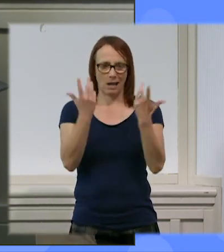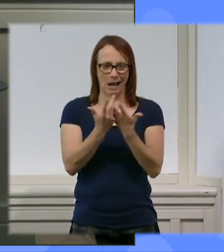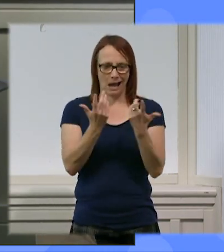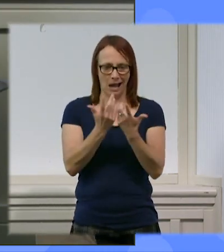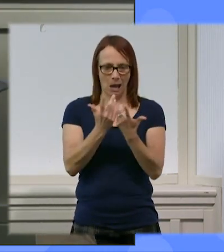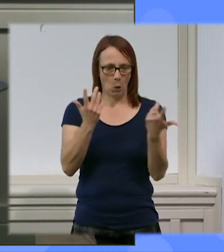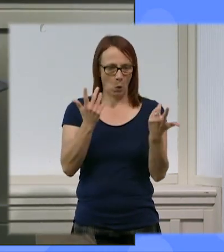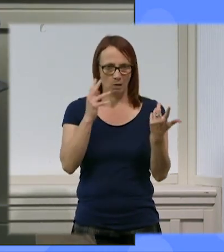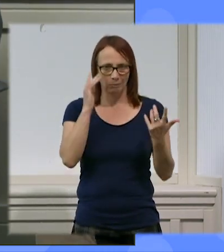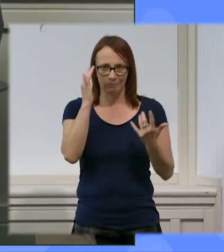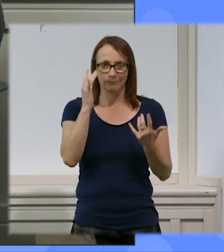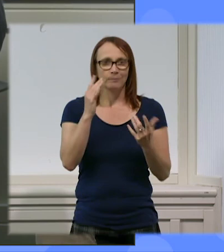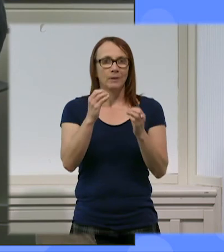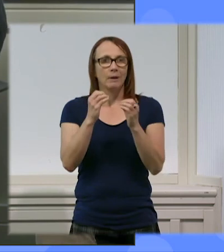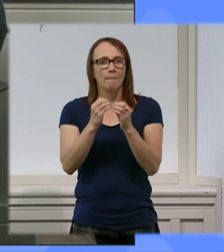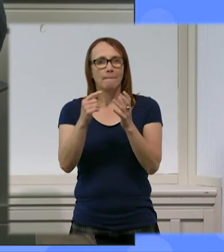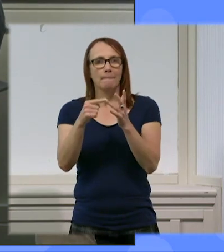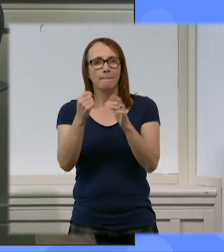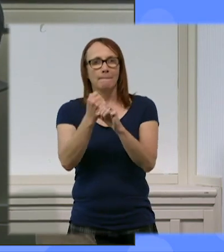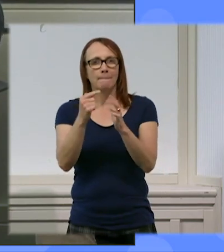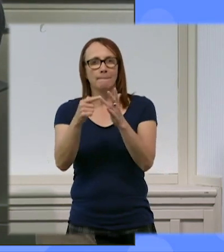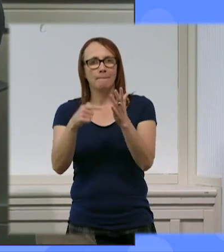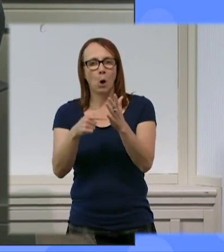merit of Bogota apparently once said that a rich country a developed country